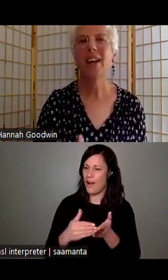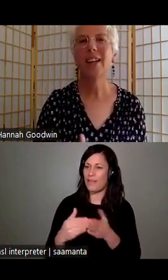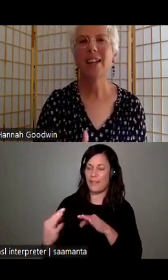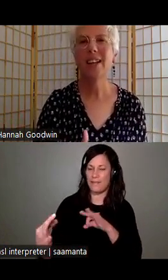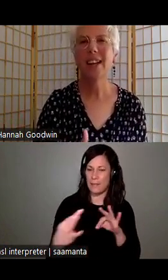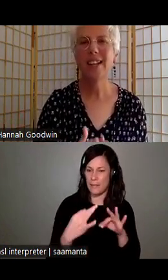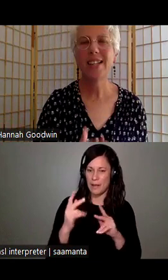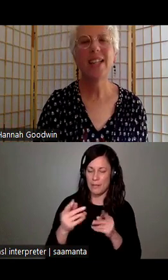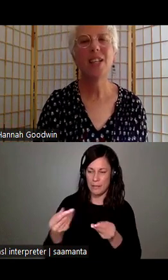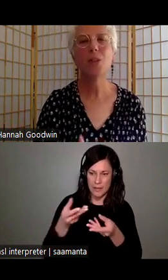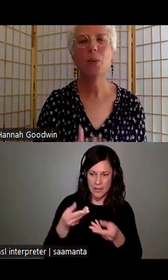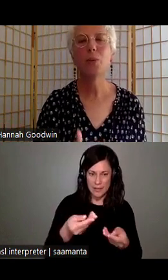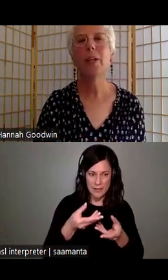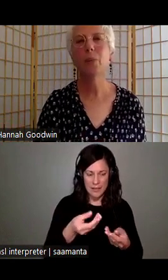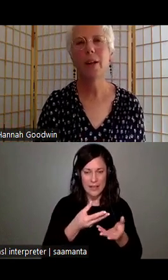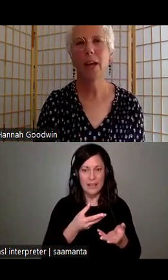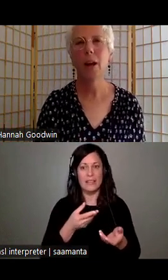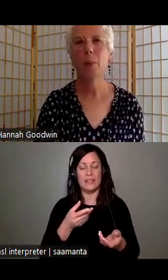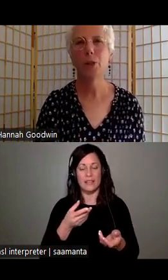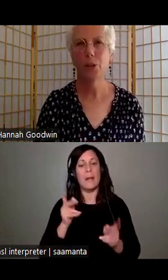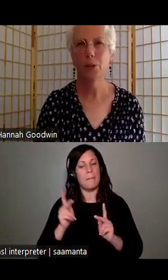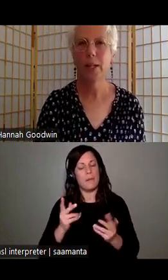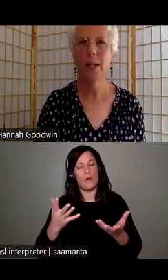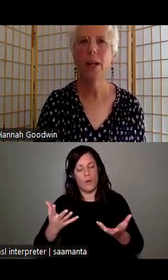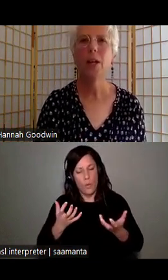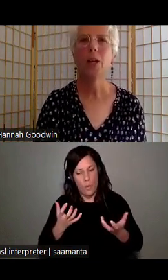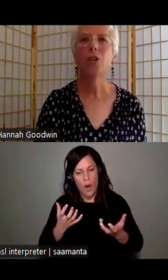that attendees really want that opportunity